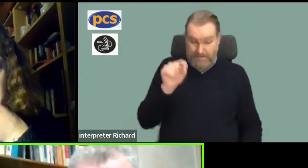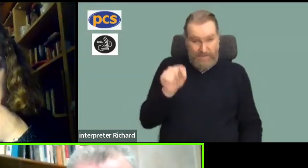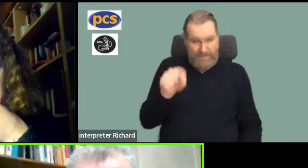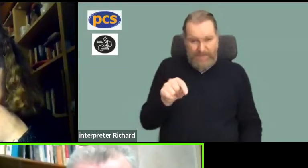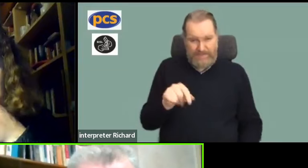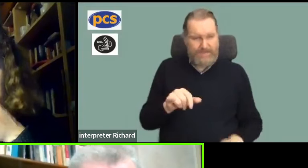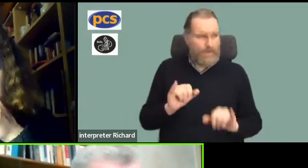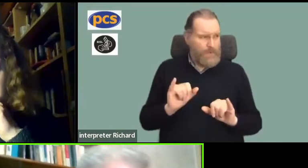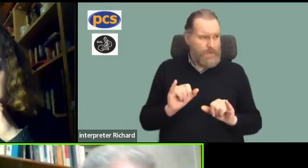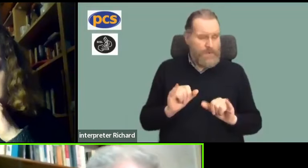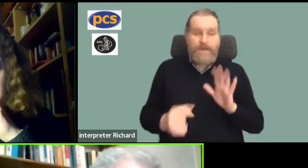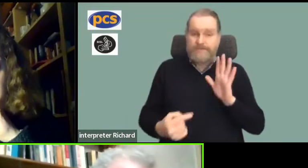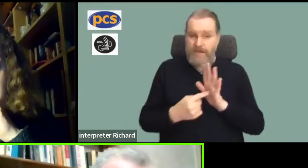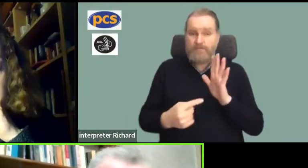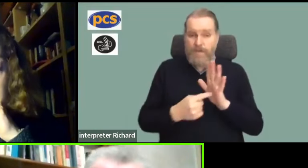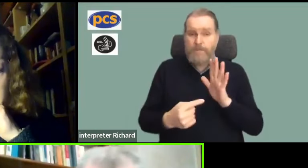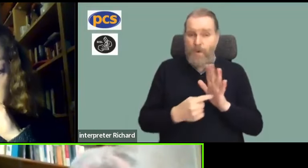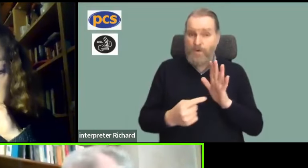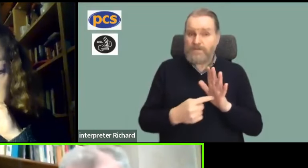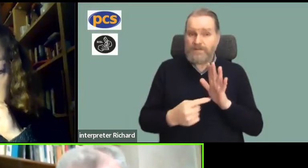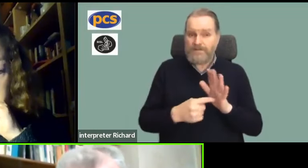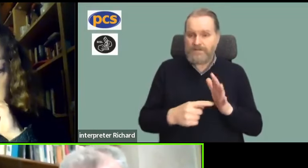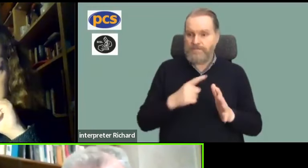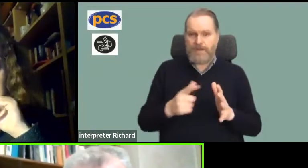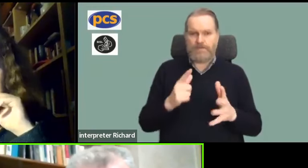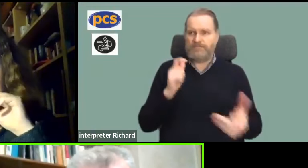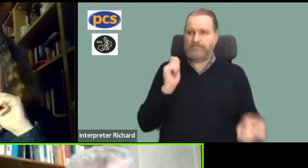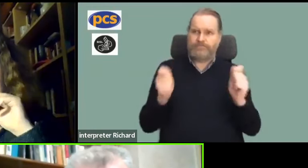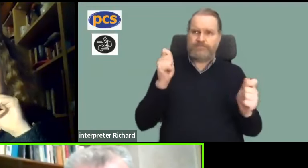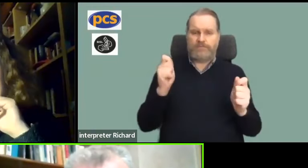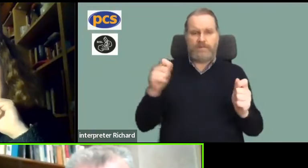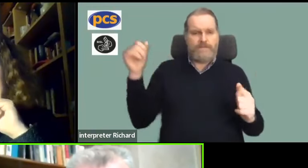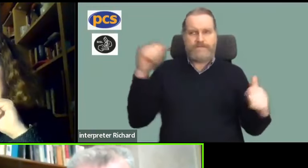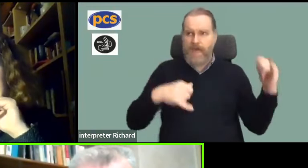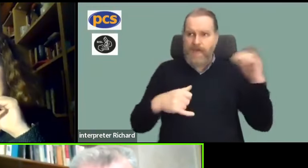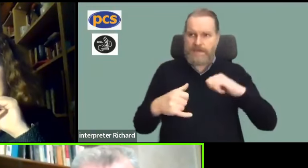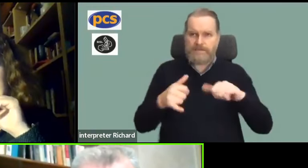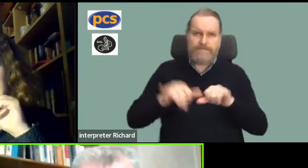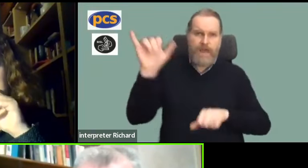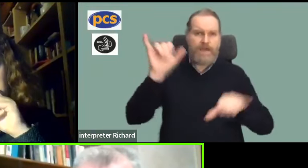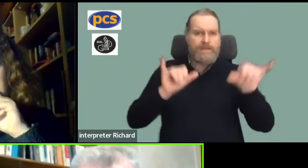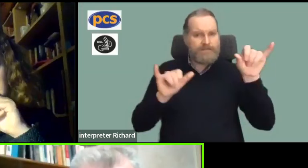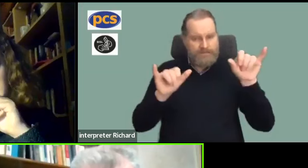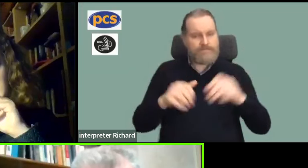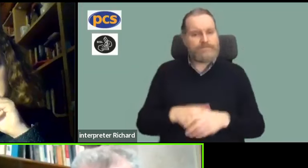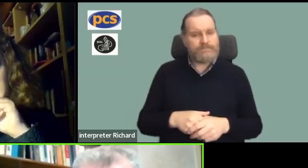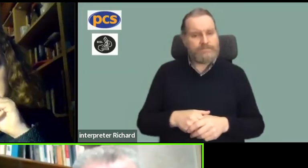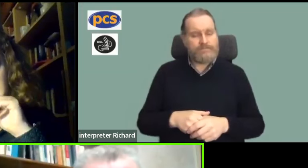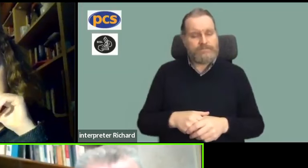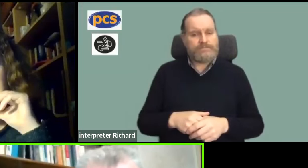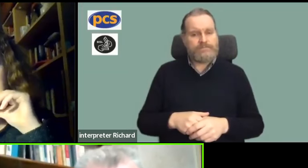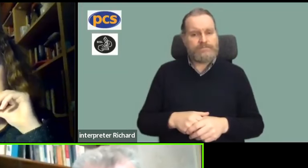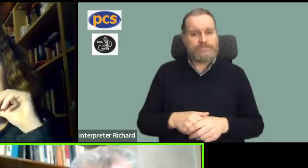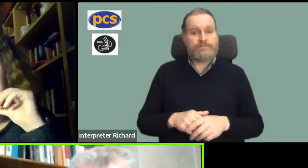one of the talked about app appions that is is being appions that is is being called , but I But I do recognize that the